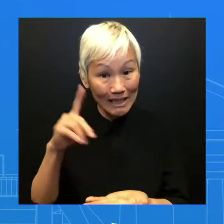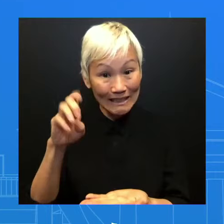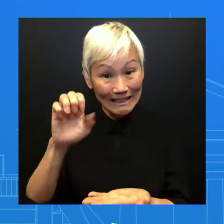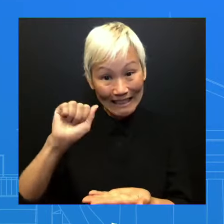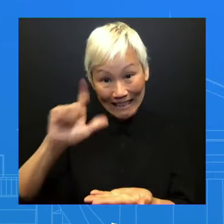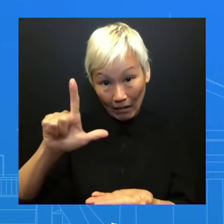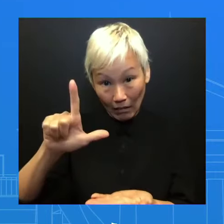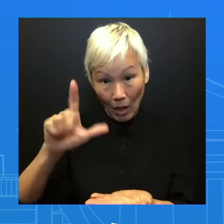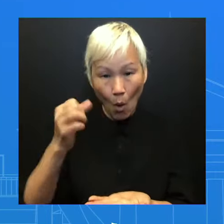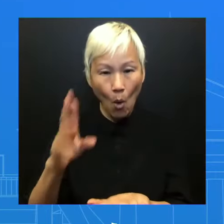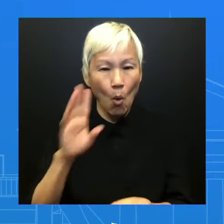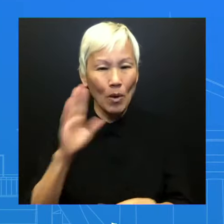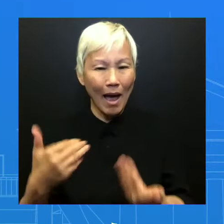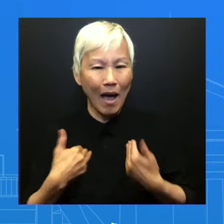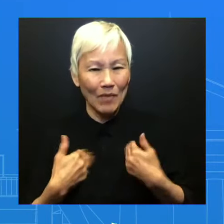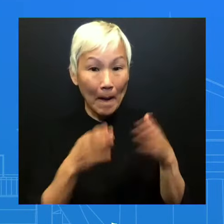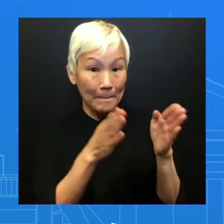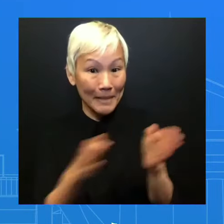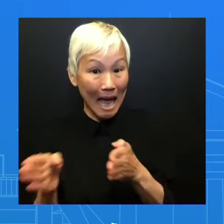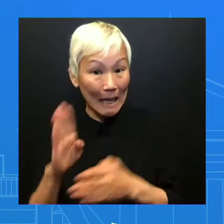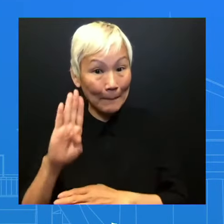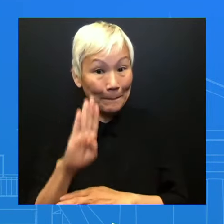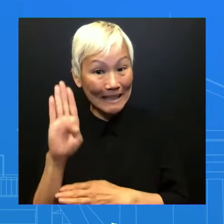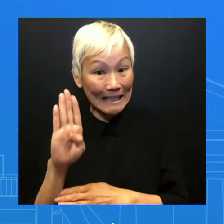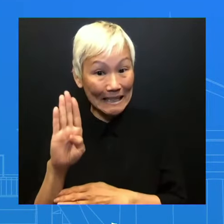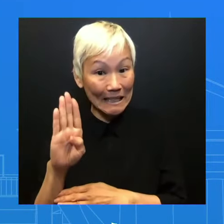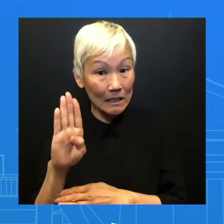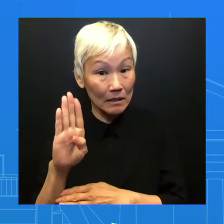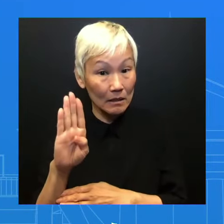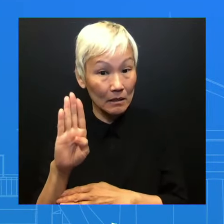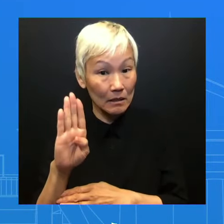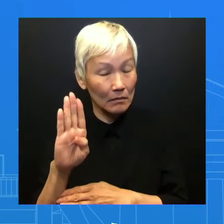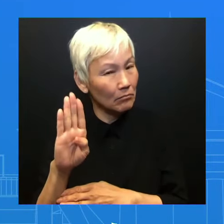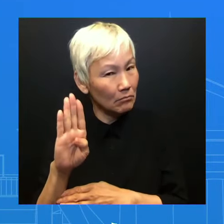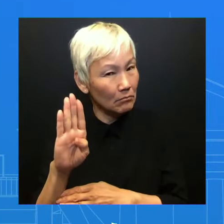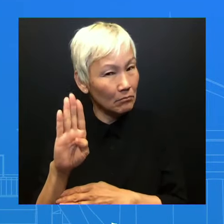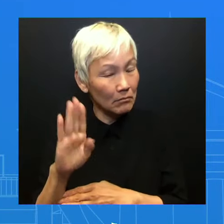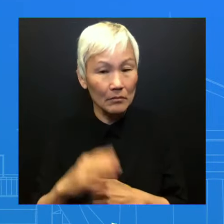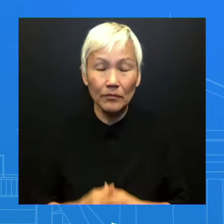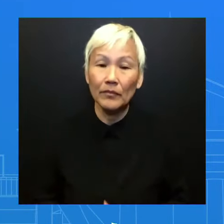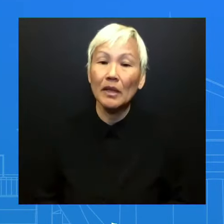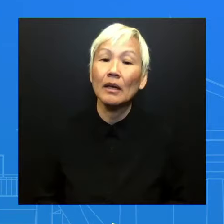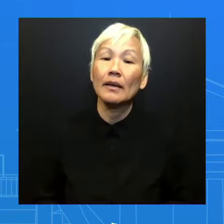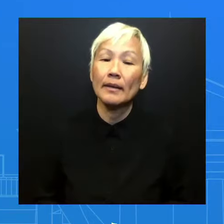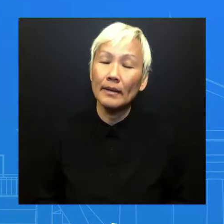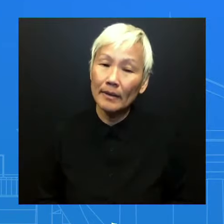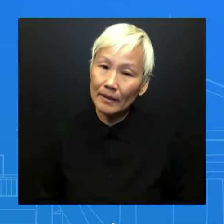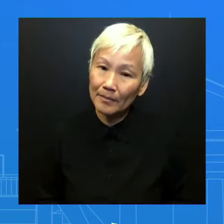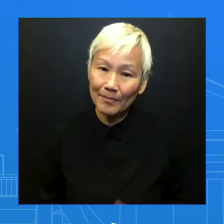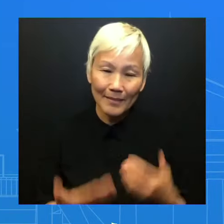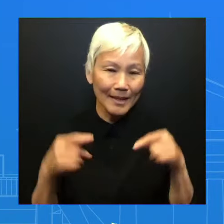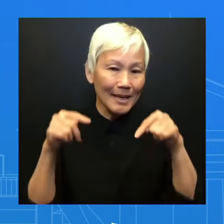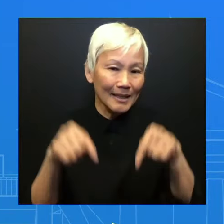Ms. Jean-Pierre: So, what I can say is: There is no -- there really -- this is the only option that we have, is for Congress to do its job,